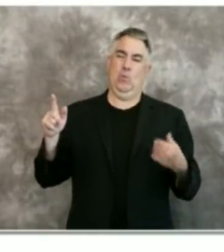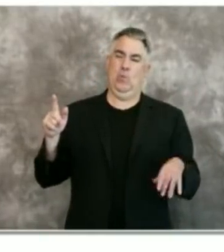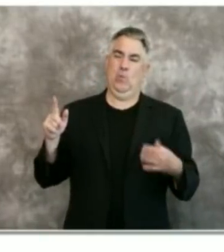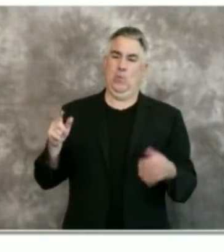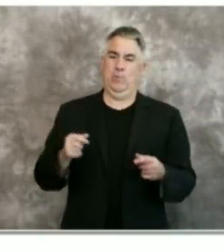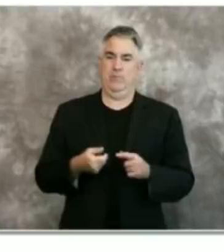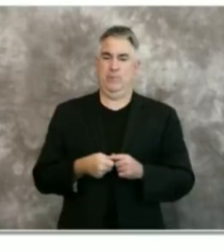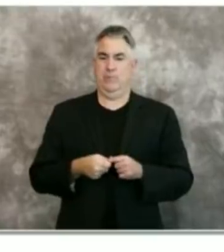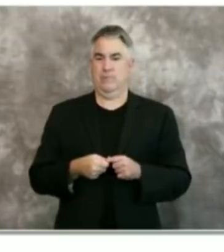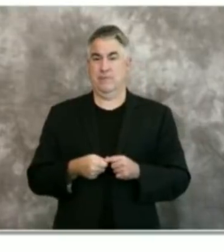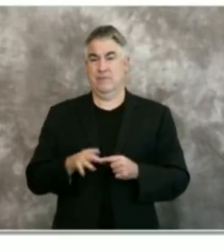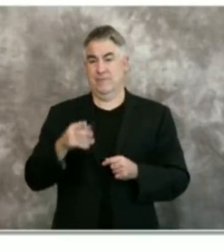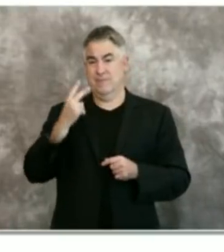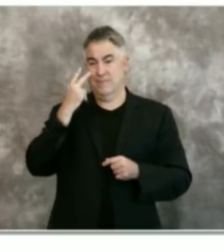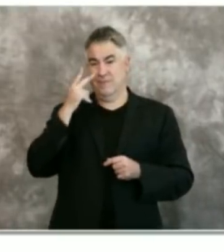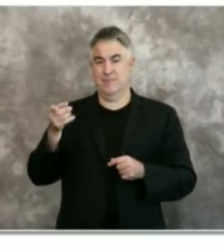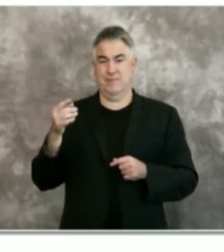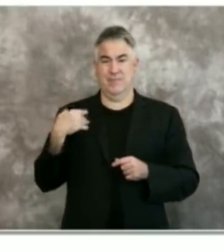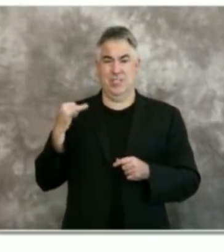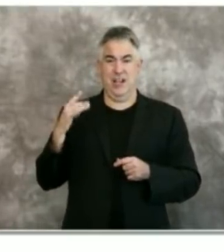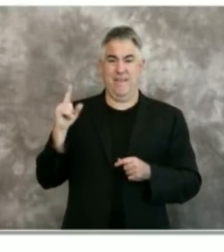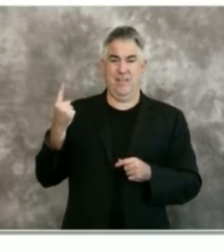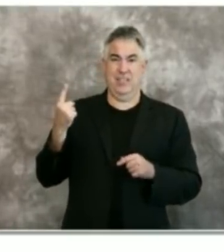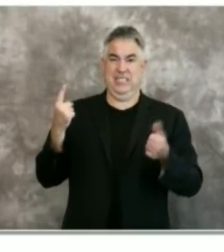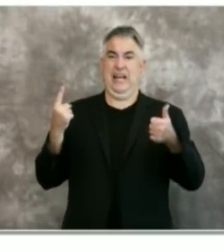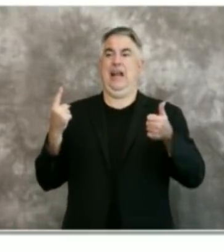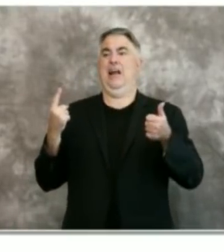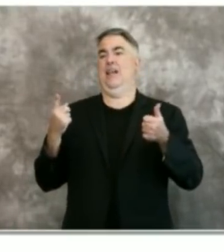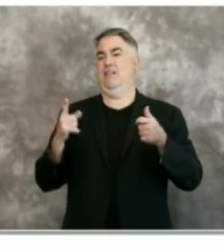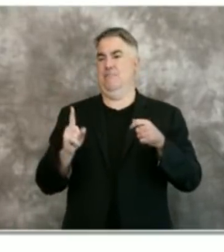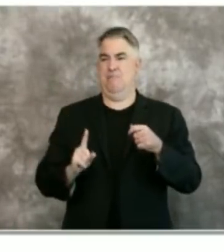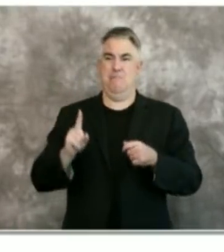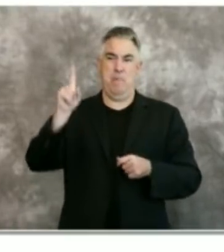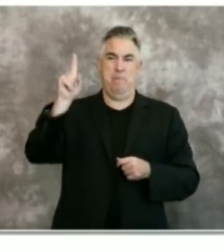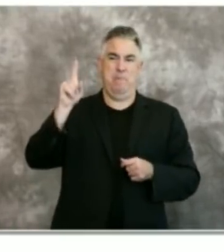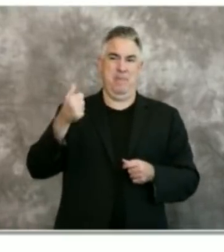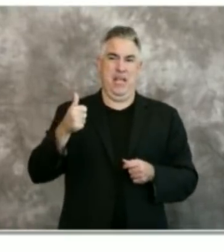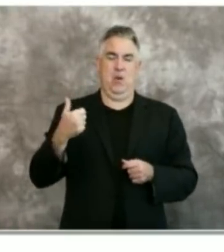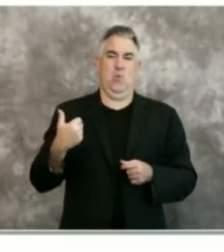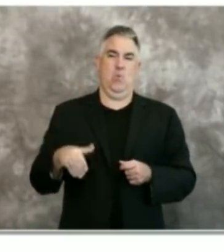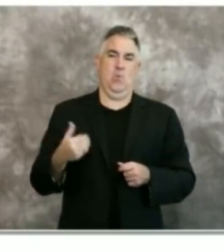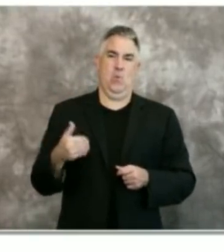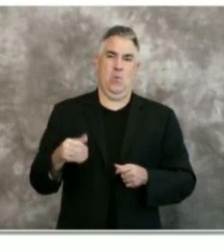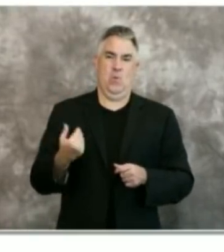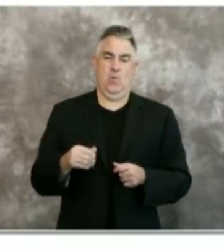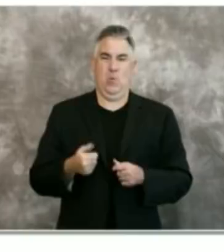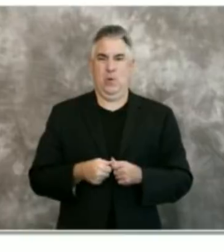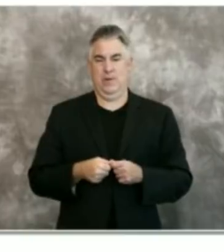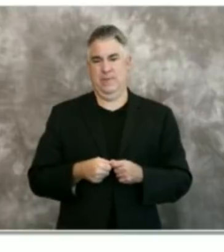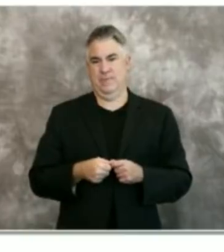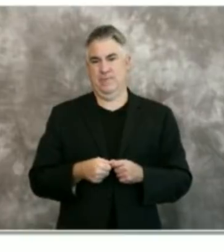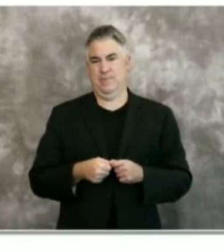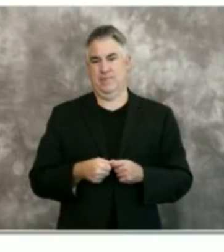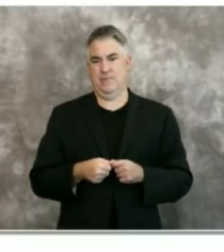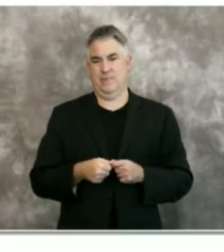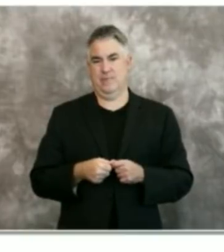DAYS. AND OBVIOUSLY WE HAVE A 21 OUTBREAKS IN THAT TIME PERIOD AND YOU CAN SEE THAT ON JULY 1ST WE HAD 10 OUTBREAKS